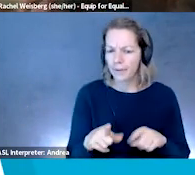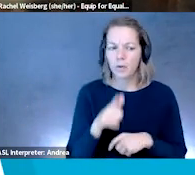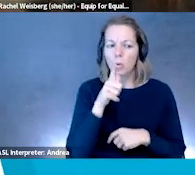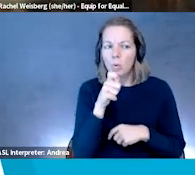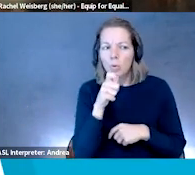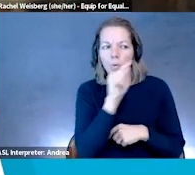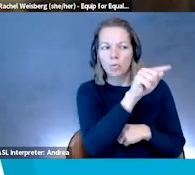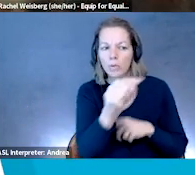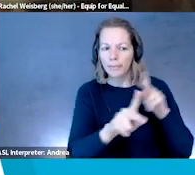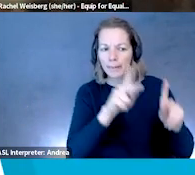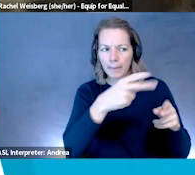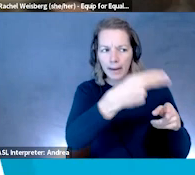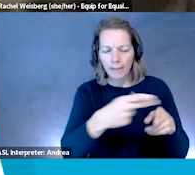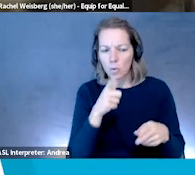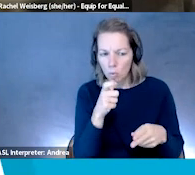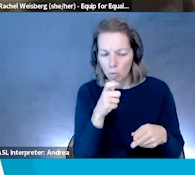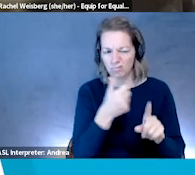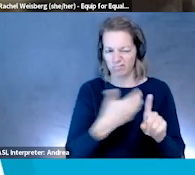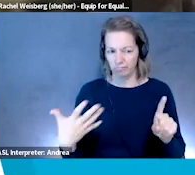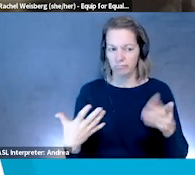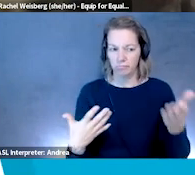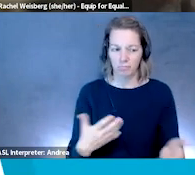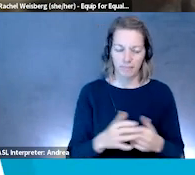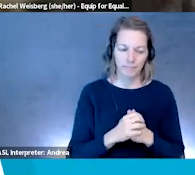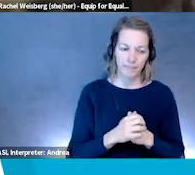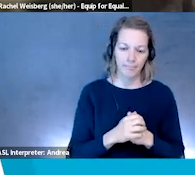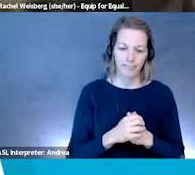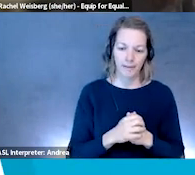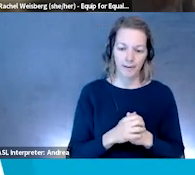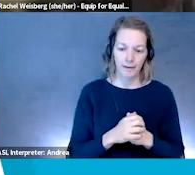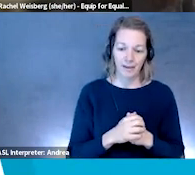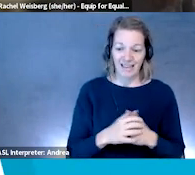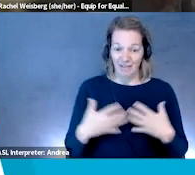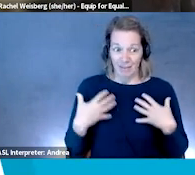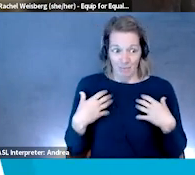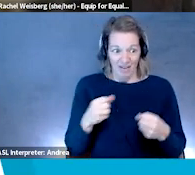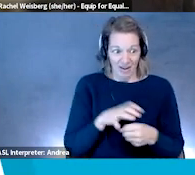WANT IT TO BE REALLY CLEAR. IF SOMEONE CALLS THE CAP PROGRAM WHAT IS GOING TO HAPPEN, WHO YOU ARE